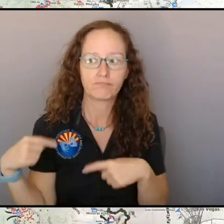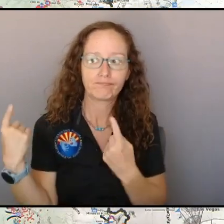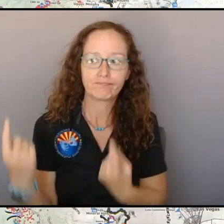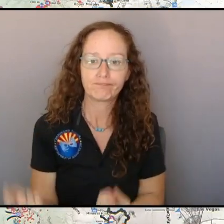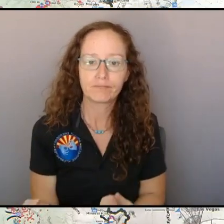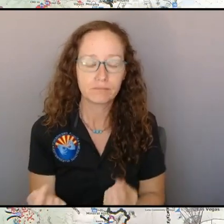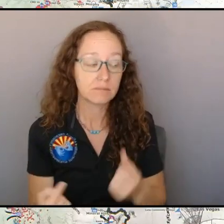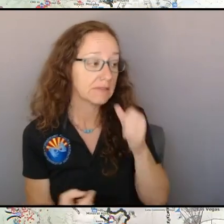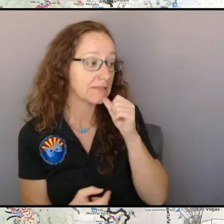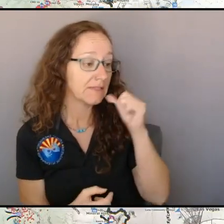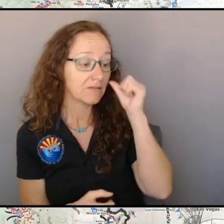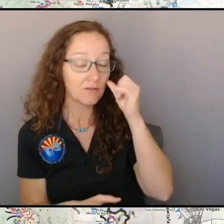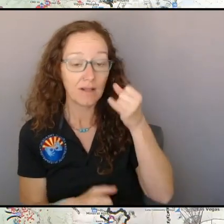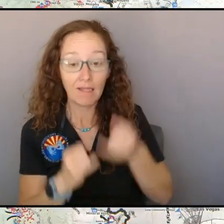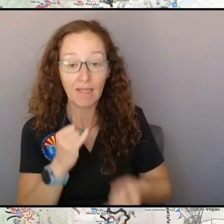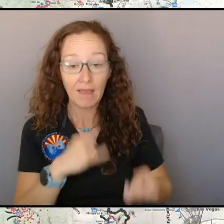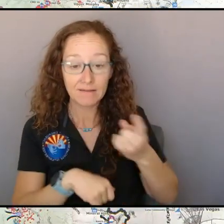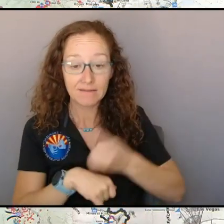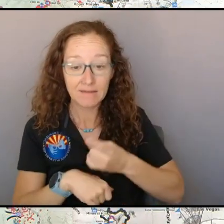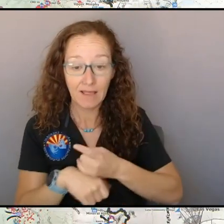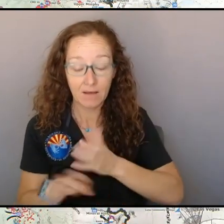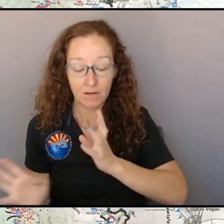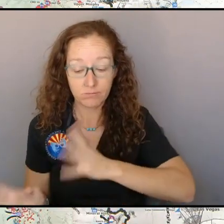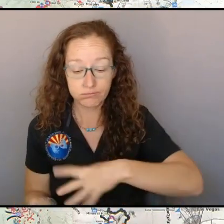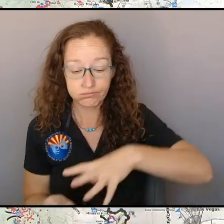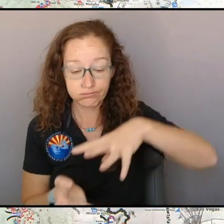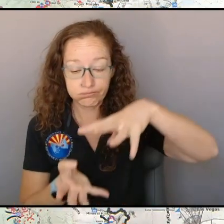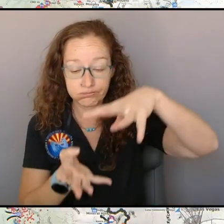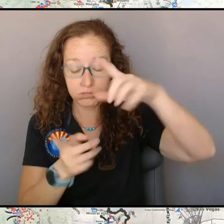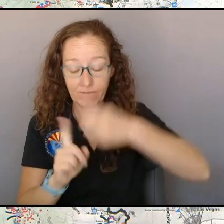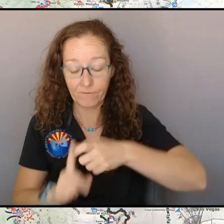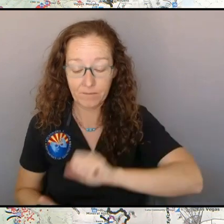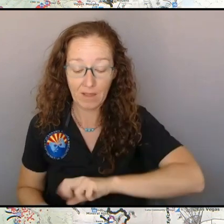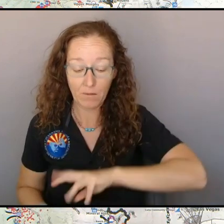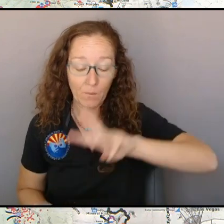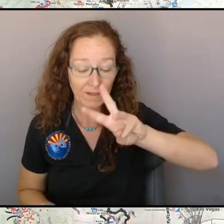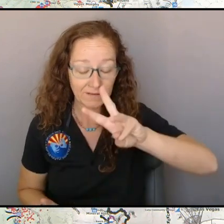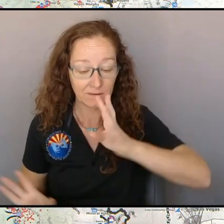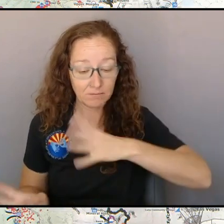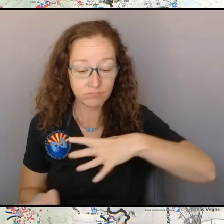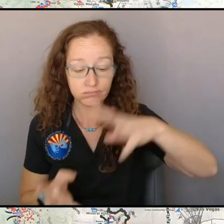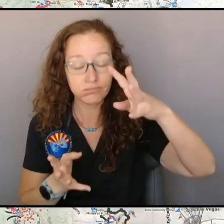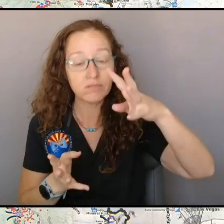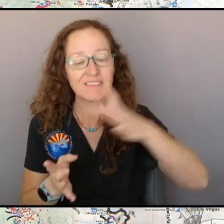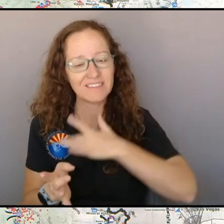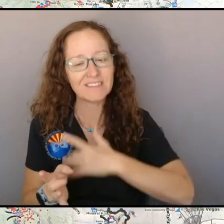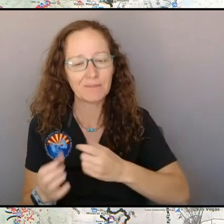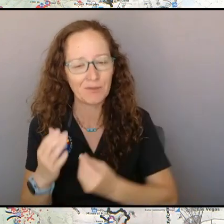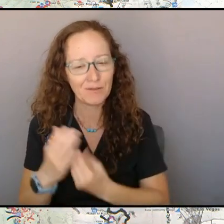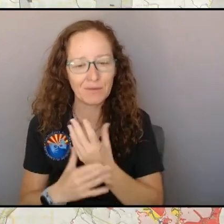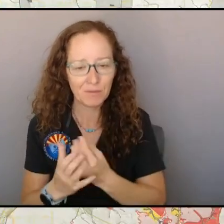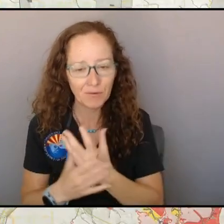southwest flow pattern that's typical of the spring, that brings us warm, dry, and breezy/ windy conditions. So yesterday